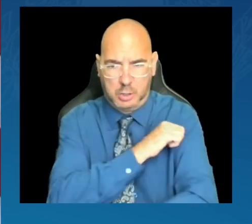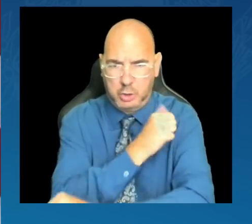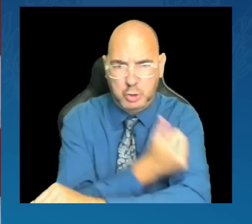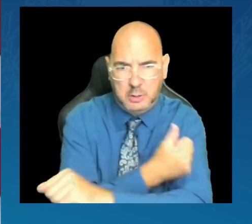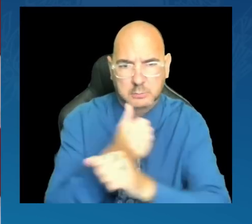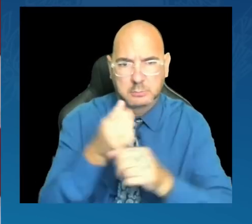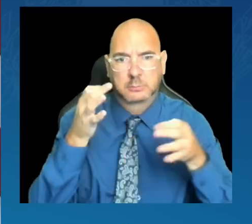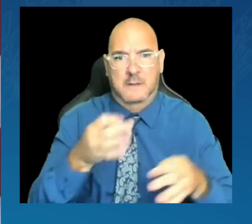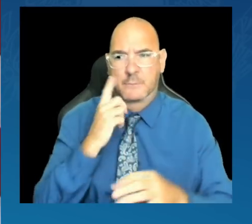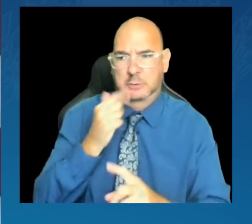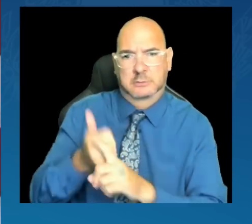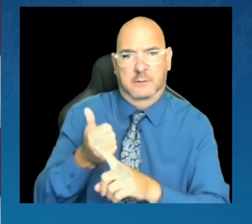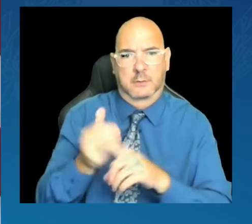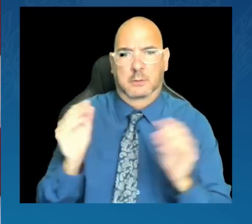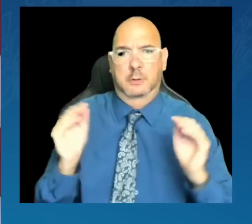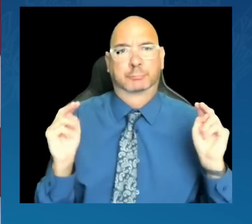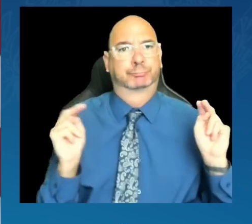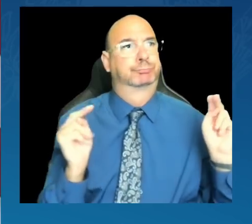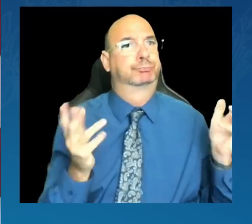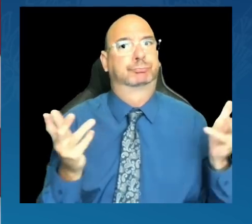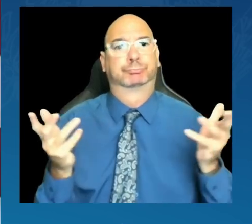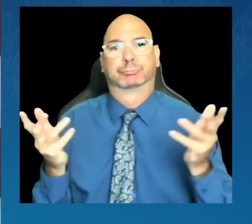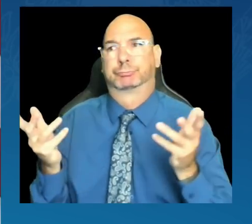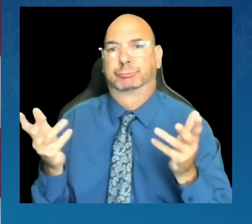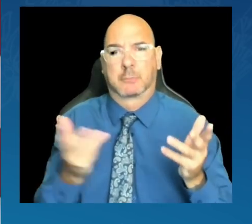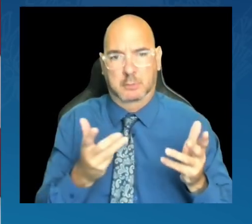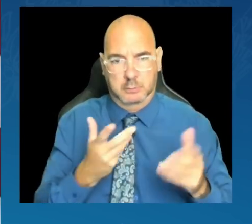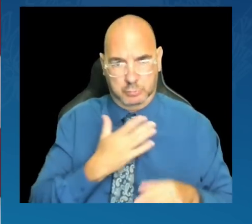about what happens to her body is outrageous.